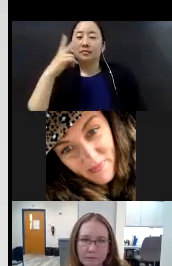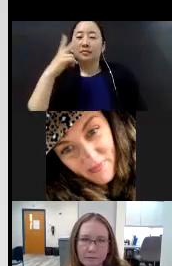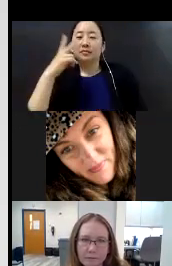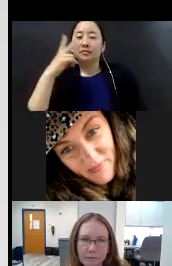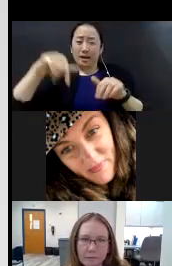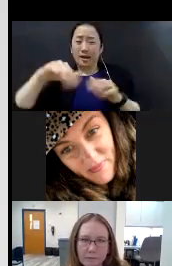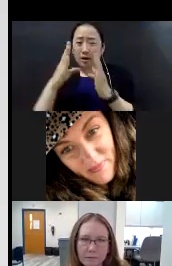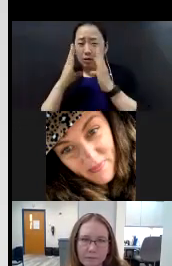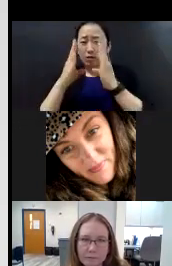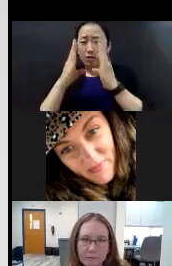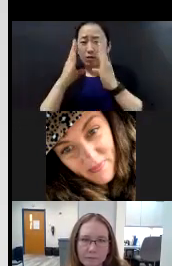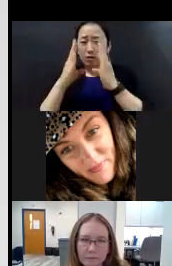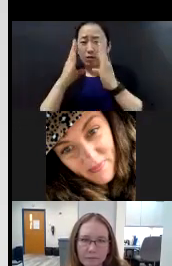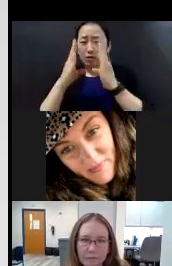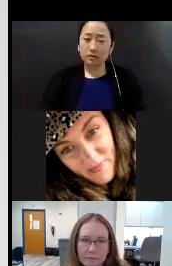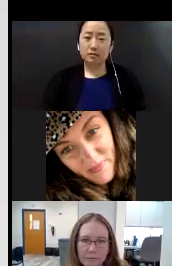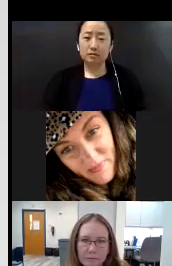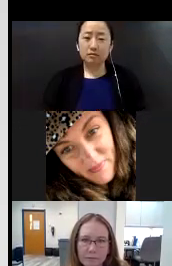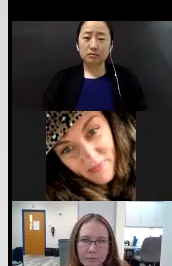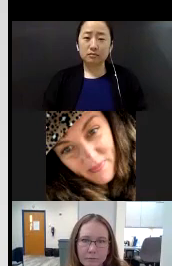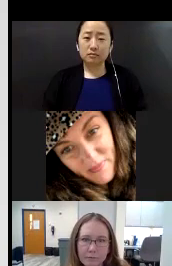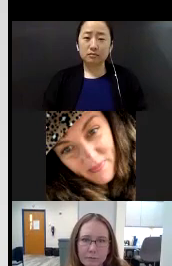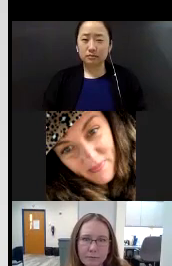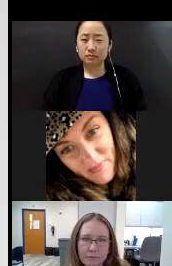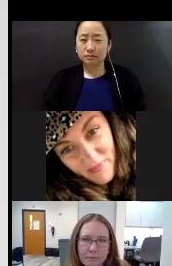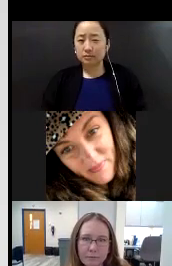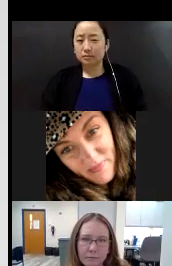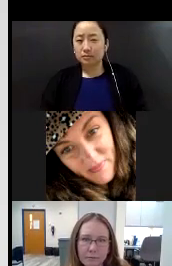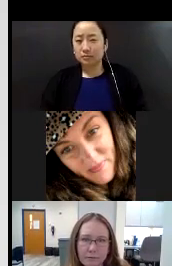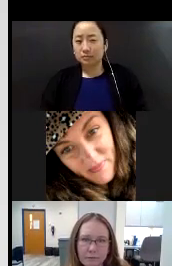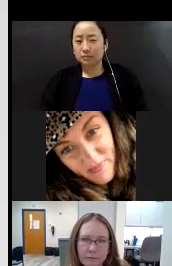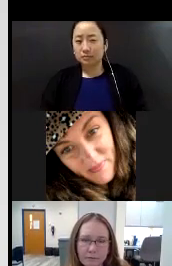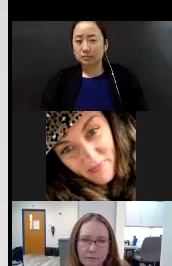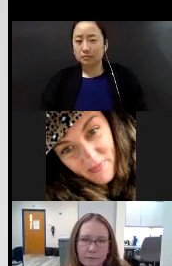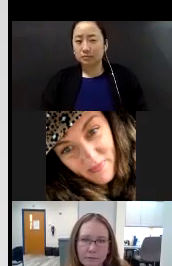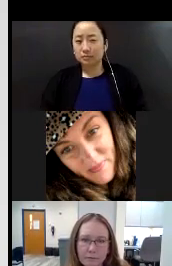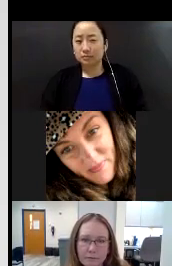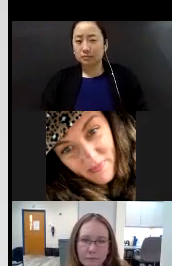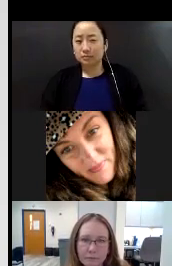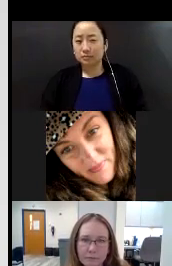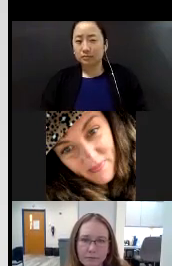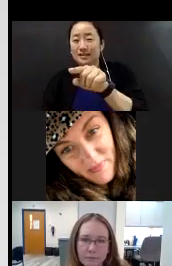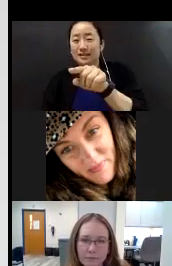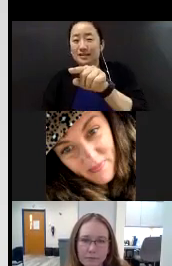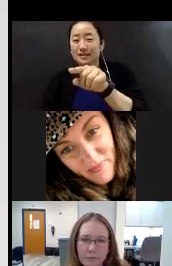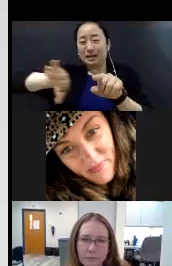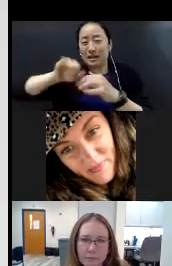THIS FAR ONE IS ACTUALLY THE GARAGE DOOR LEADING INTO THE HOME, SO THE GARAGE DOOR AND THEN THIS